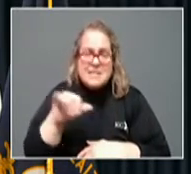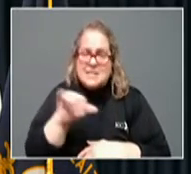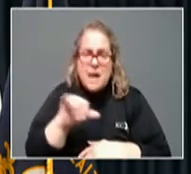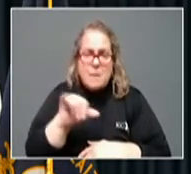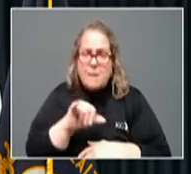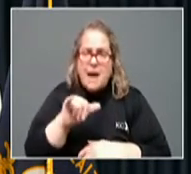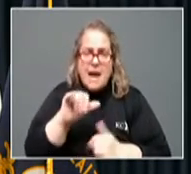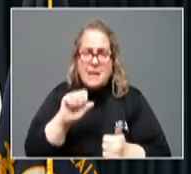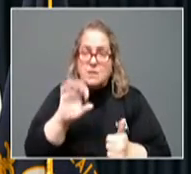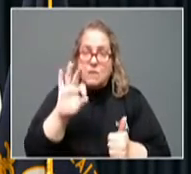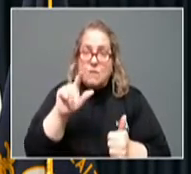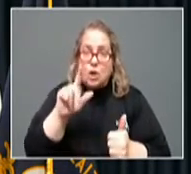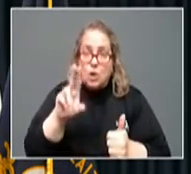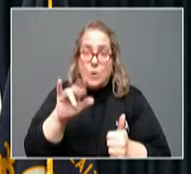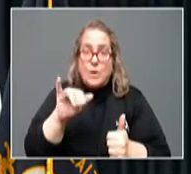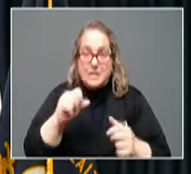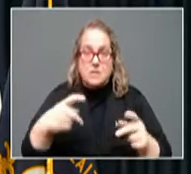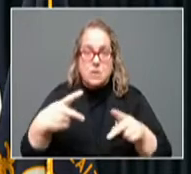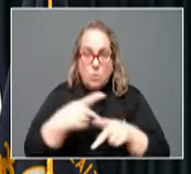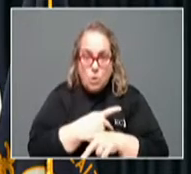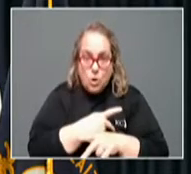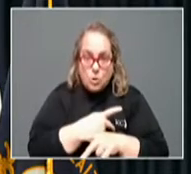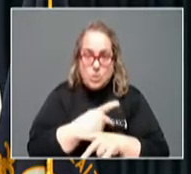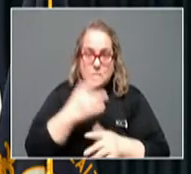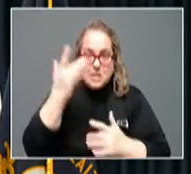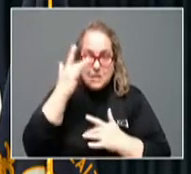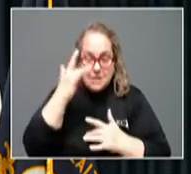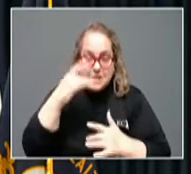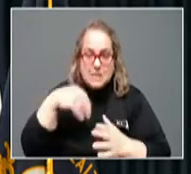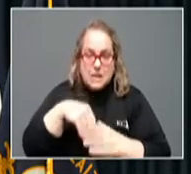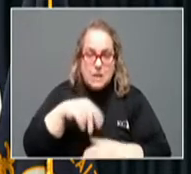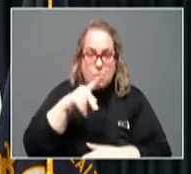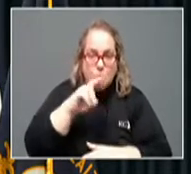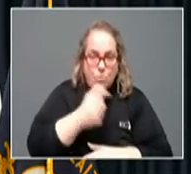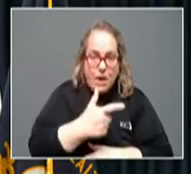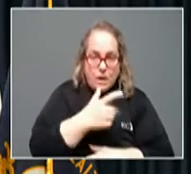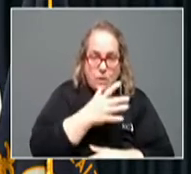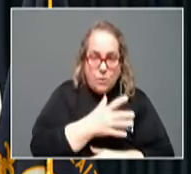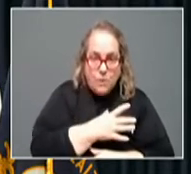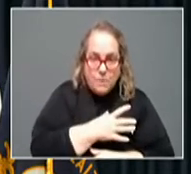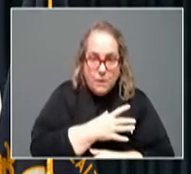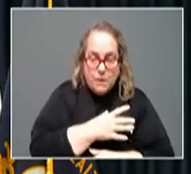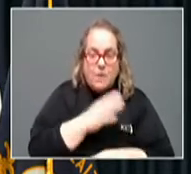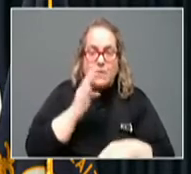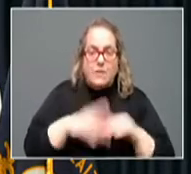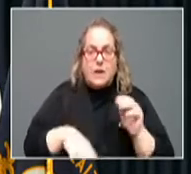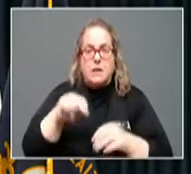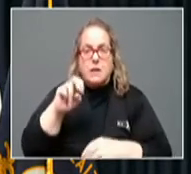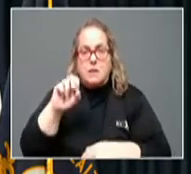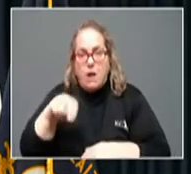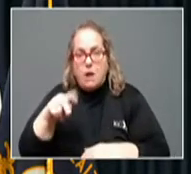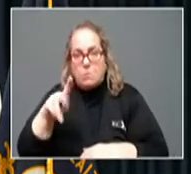in pregnant women than nonpregnant women. Covid 19 increases the risk for